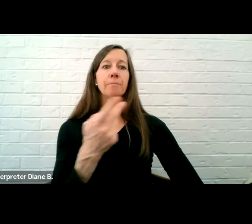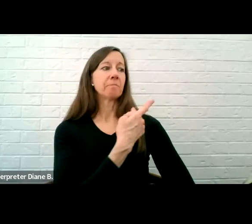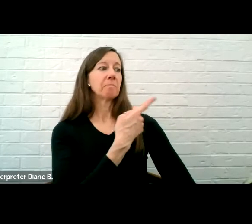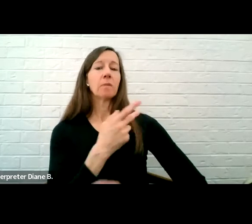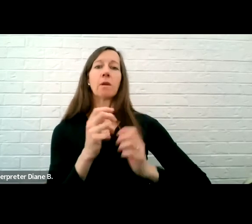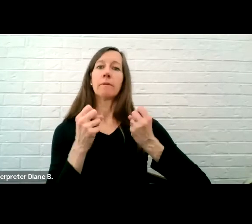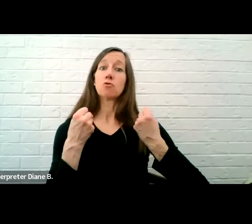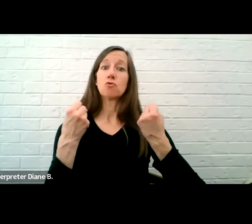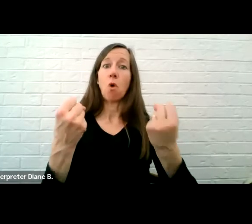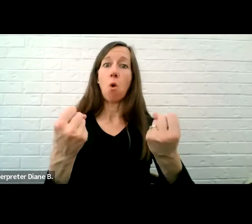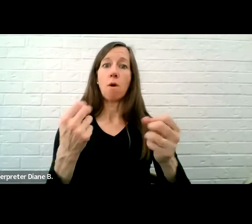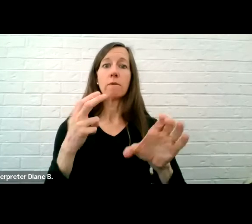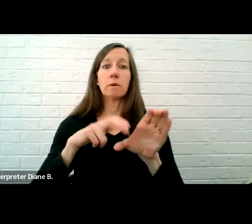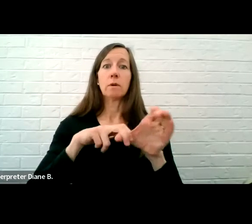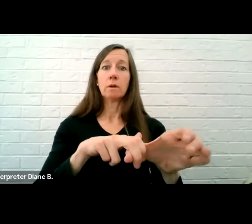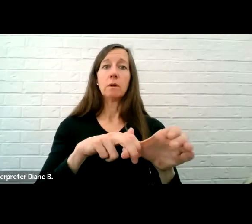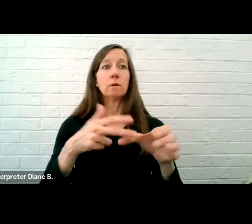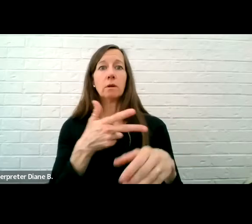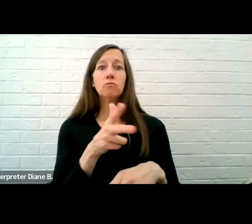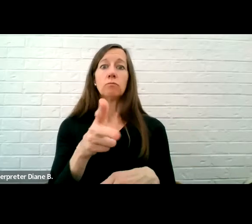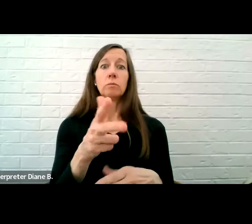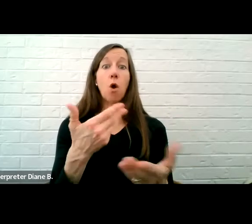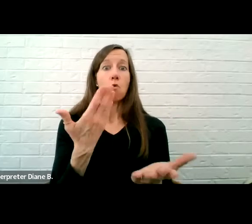there, it was really nice, and I thought, this is great.